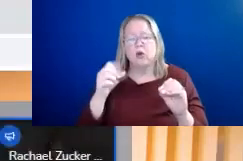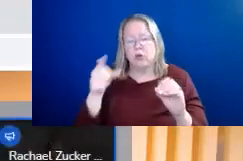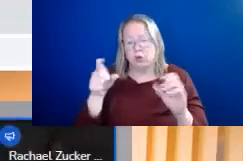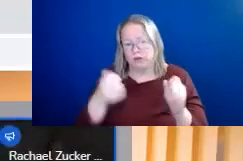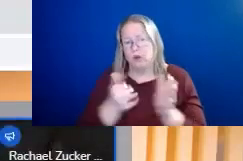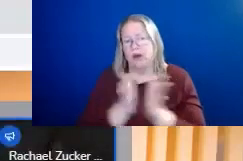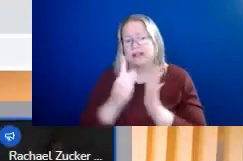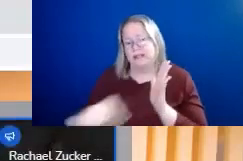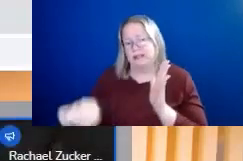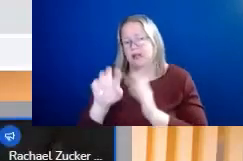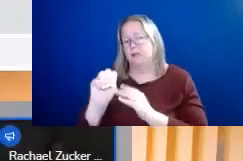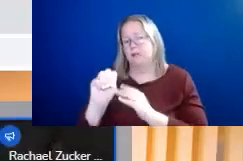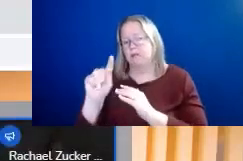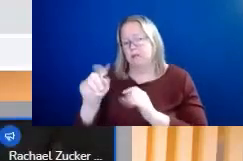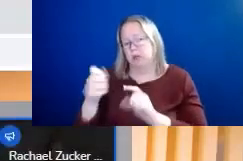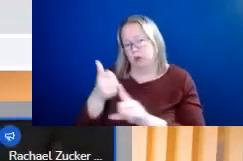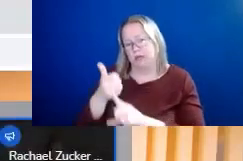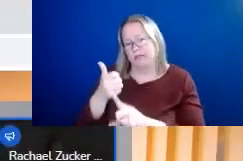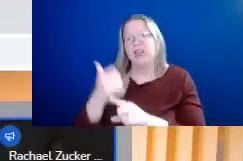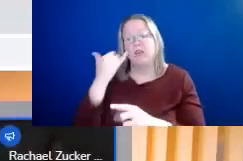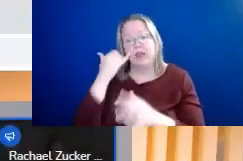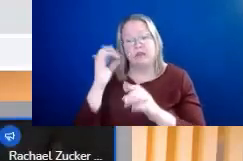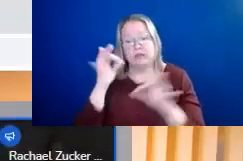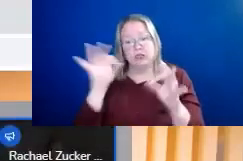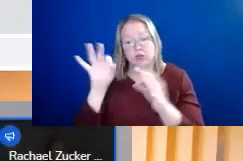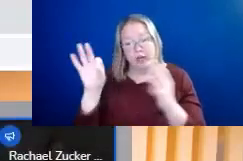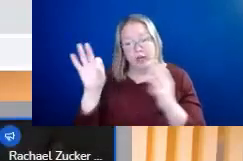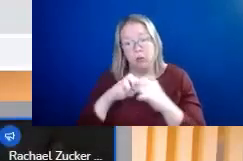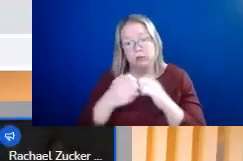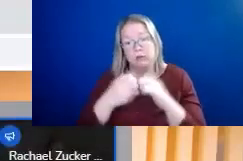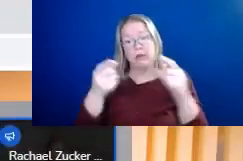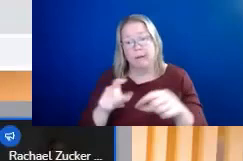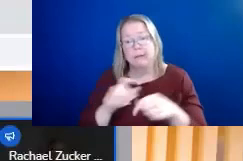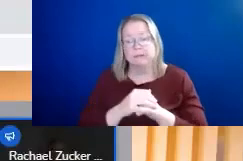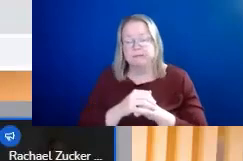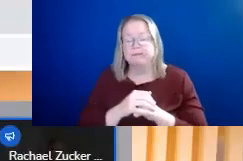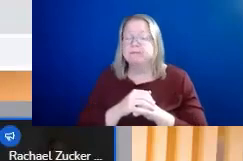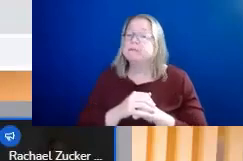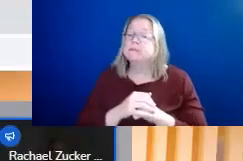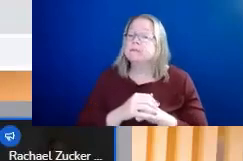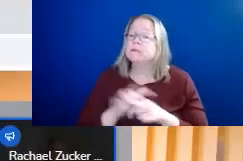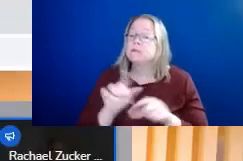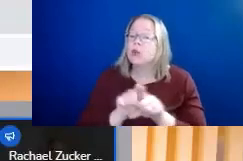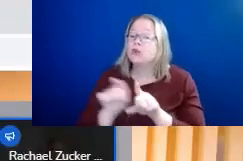mute themselves if it's causing distractions. 12:28:17 >>MCKENZIE LORENZ: A couple of questions